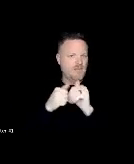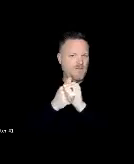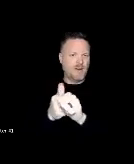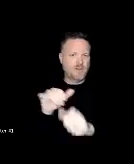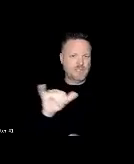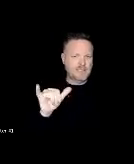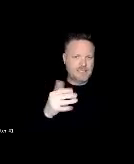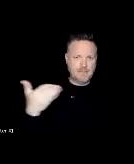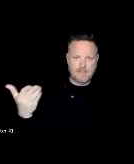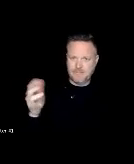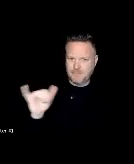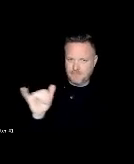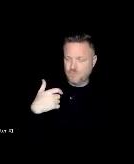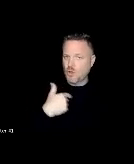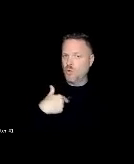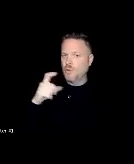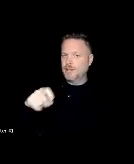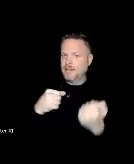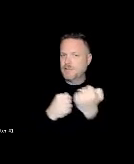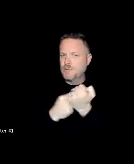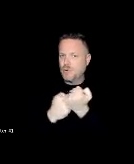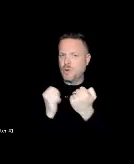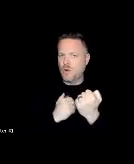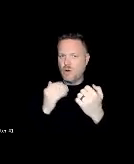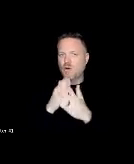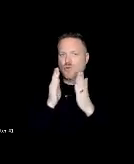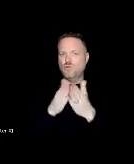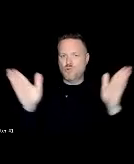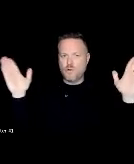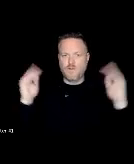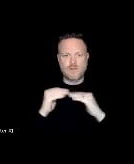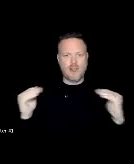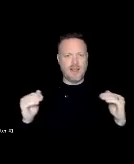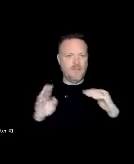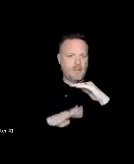Basically, we need to support our universal level on the bottom. If that is not enough,